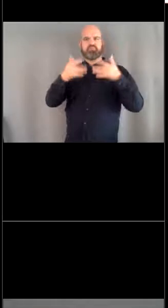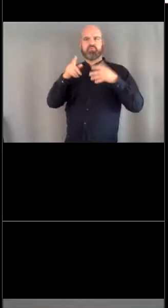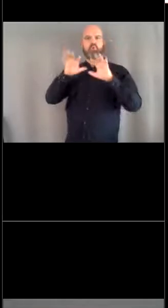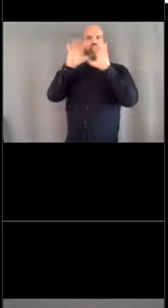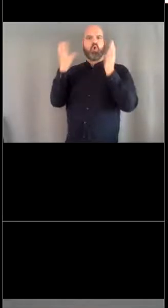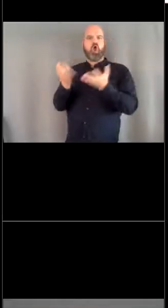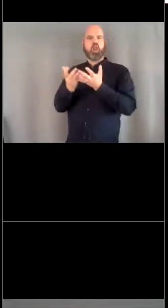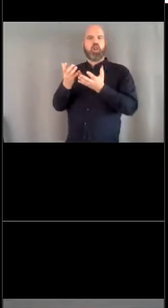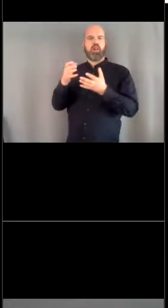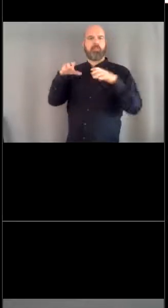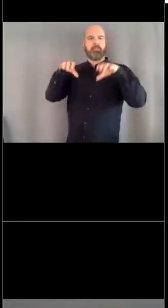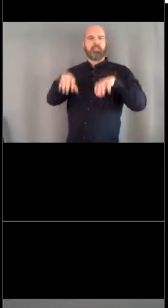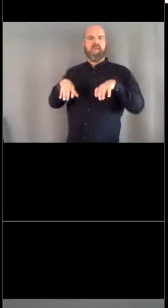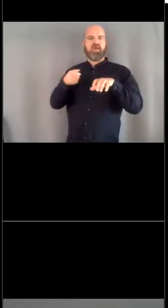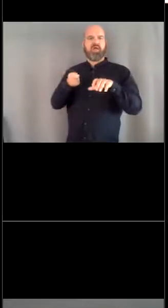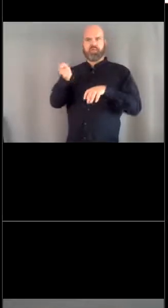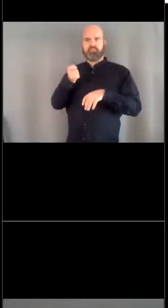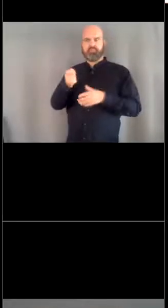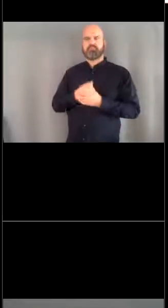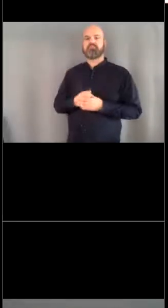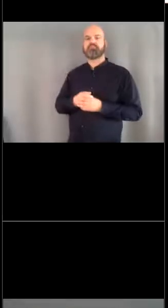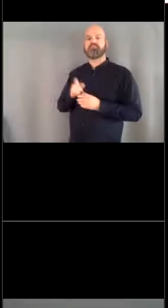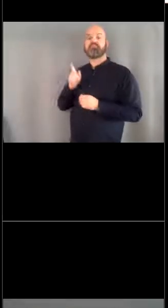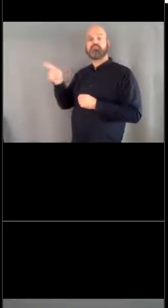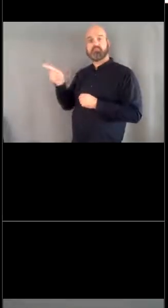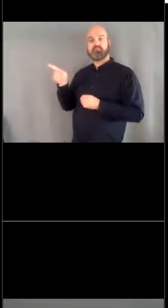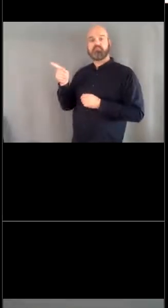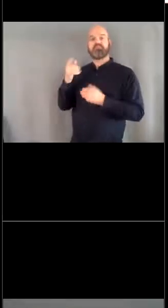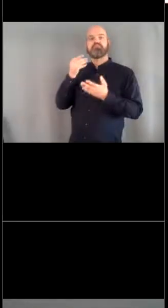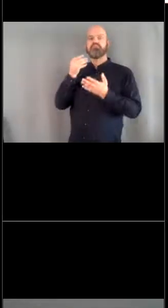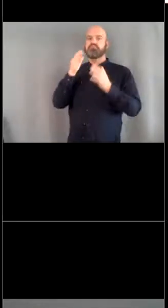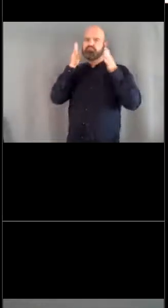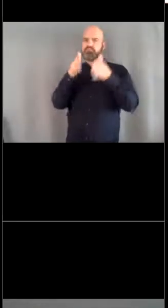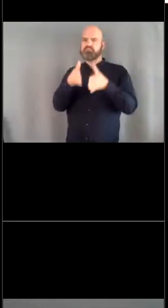and indicator development as well as in the education